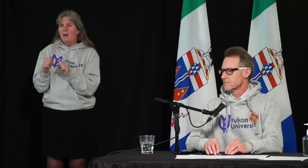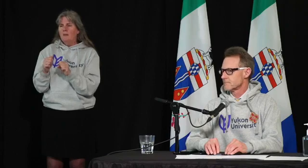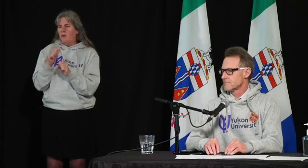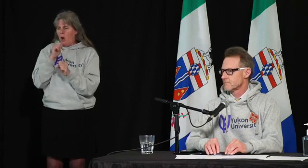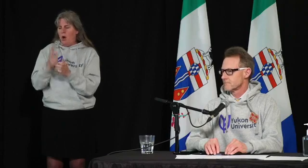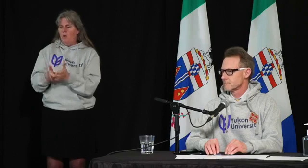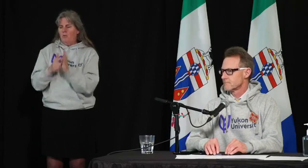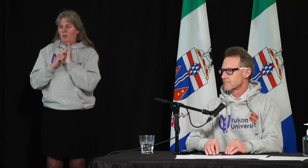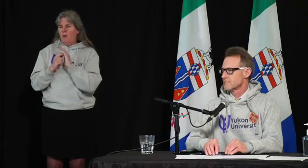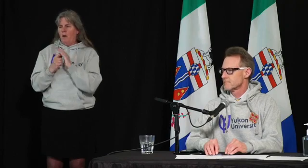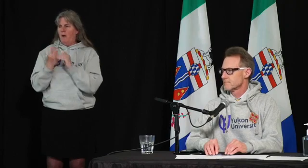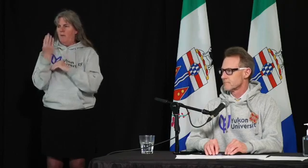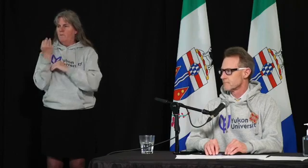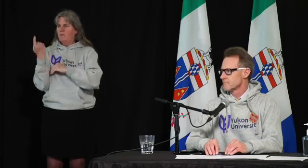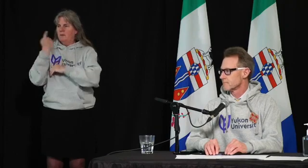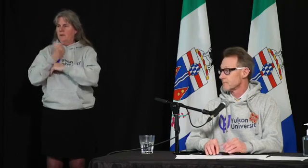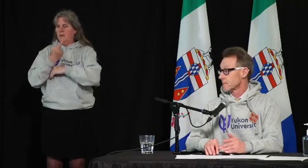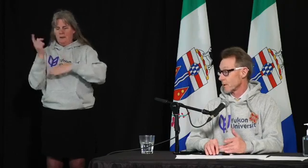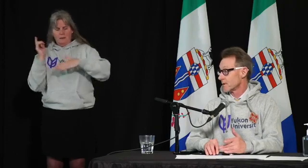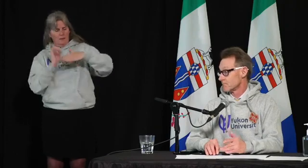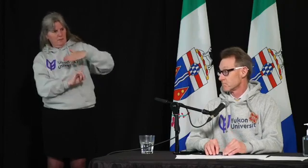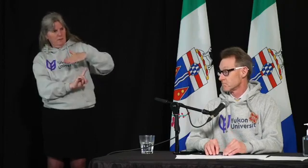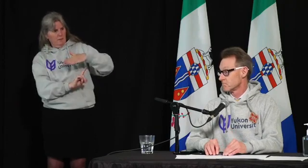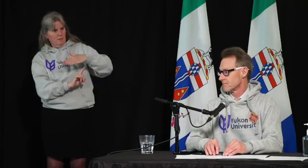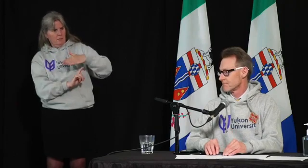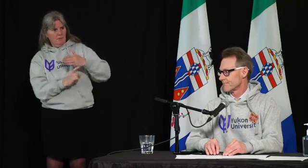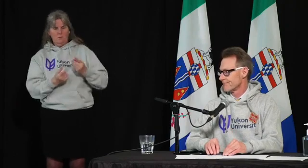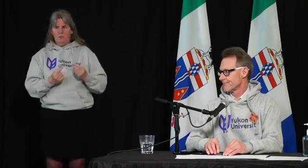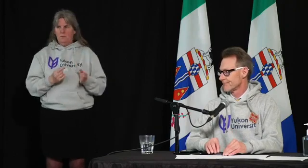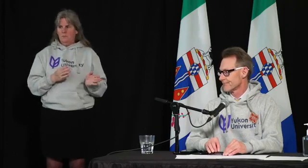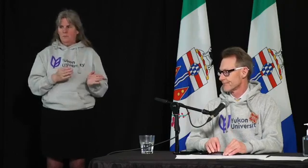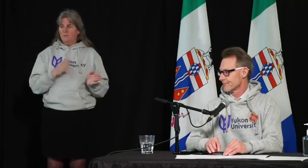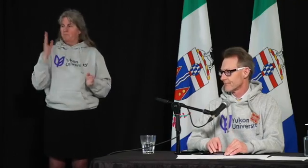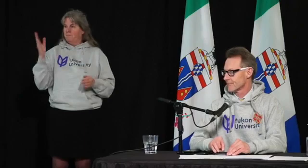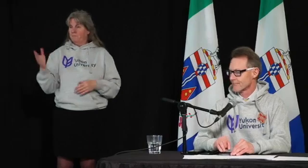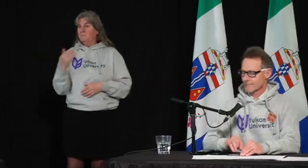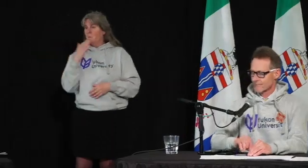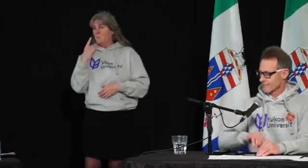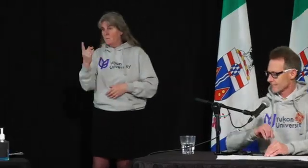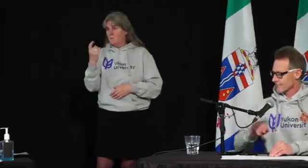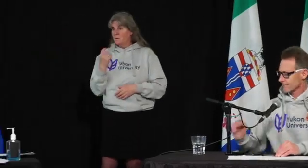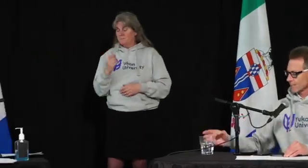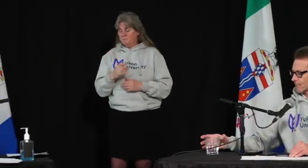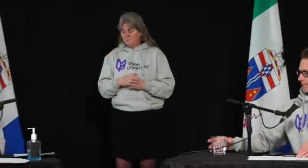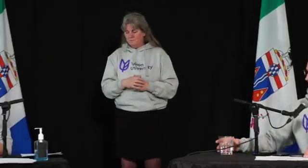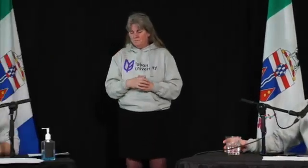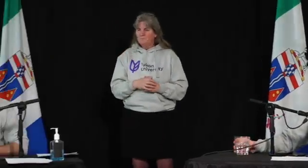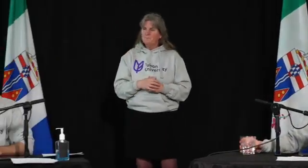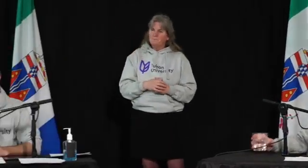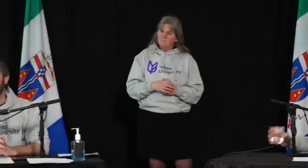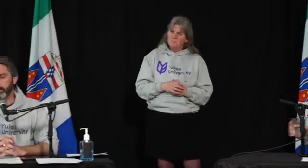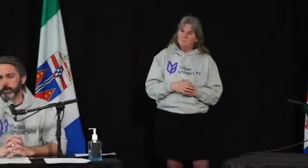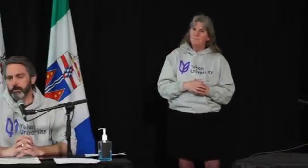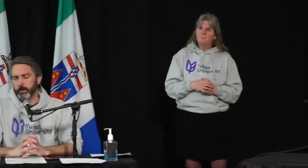lifted, the 14 day self-isolation? Good question.